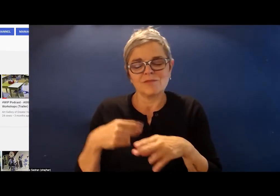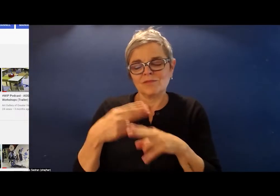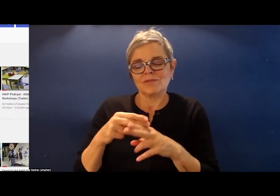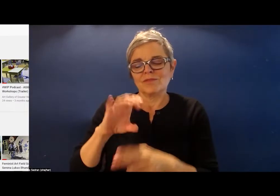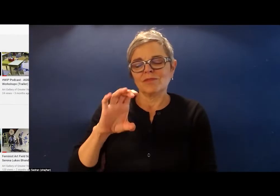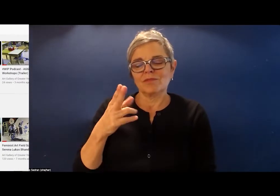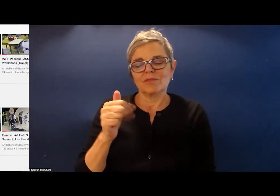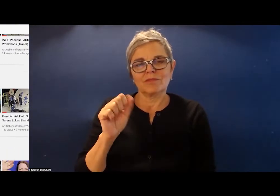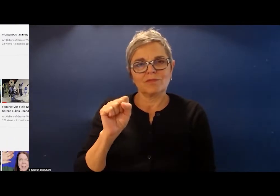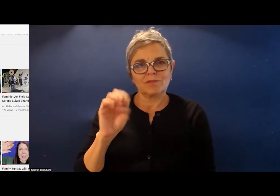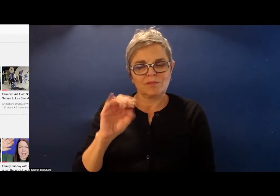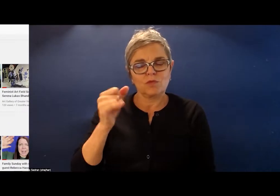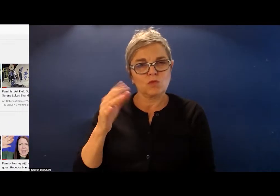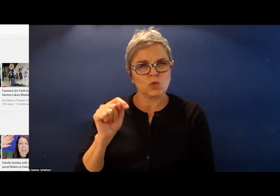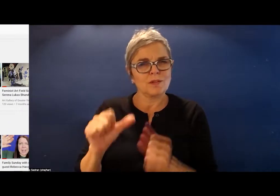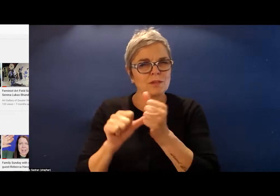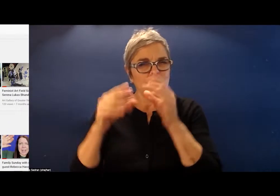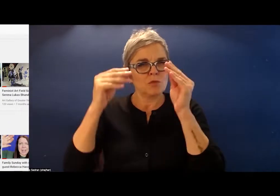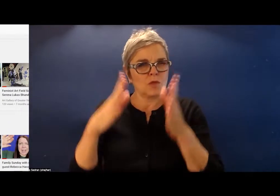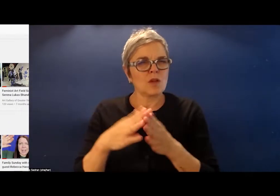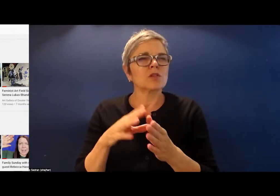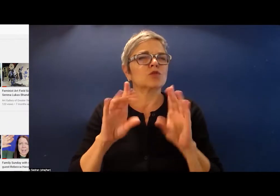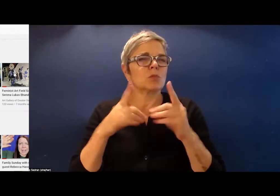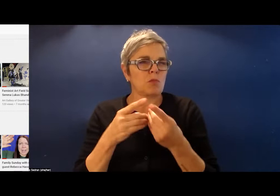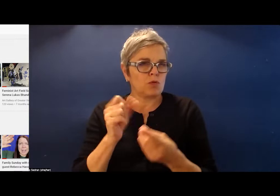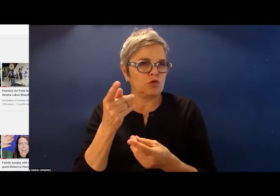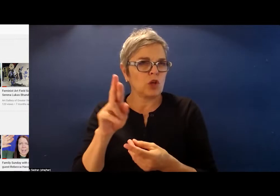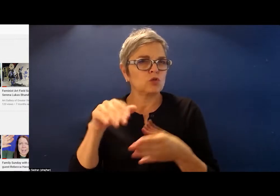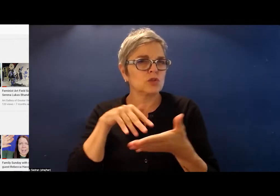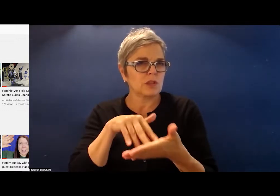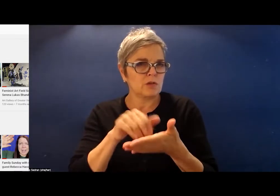My name is Chase Joynt. I'm an Assistant Professor in the Department of Gender Studies at the University of Victoria.